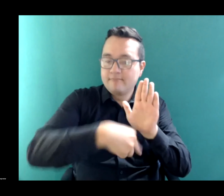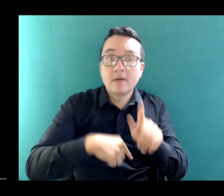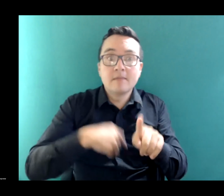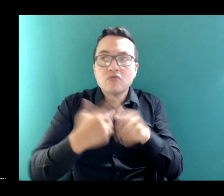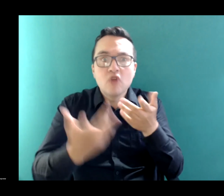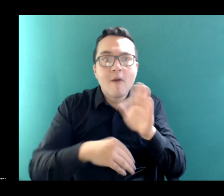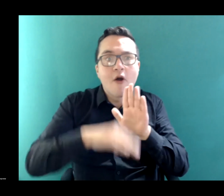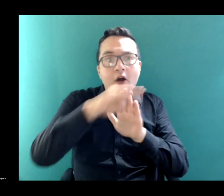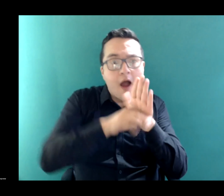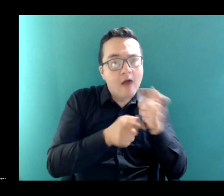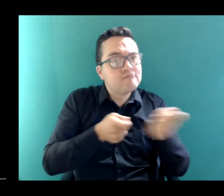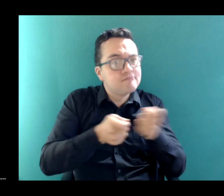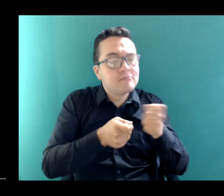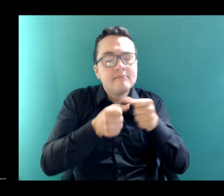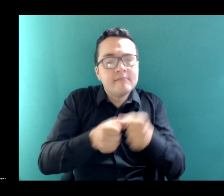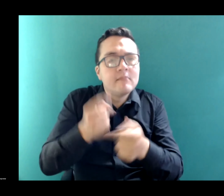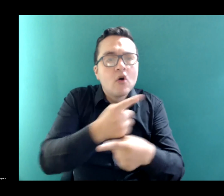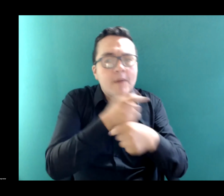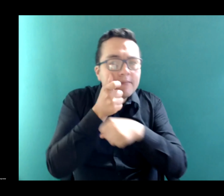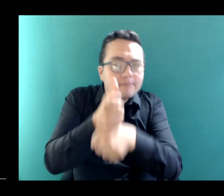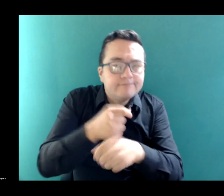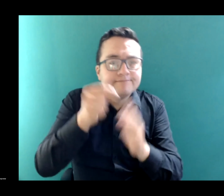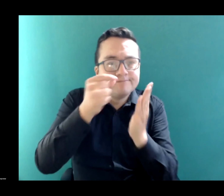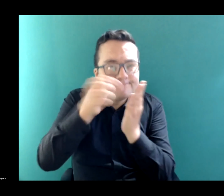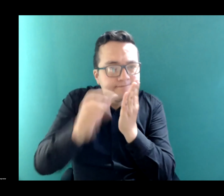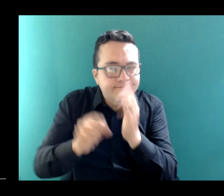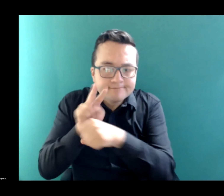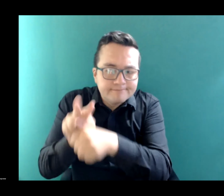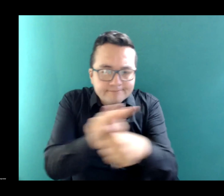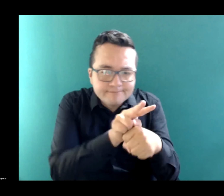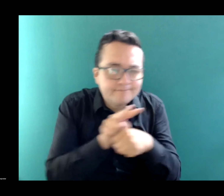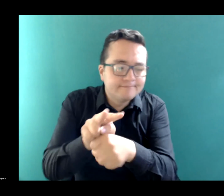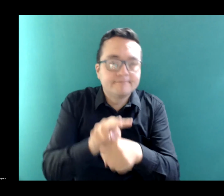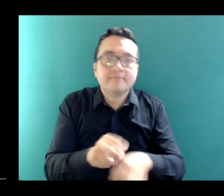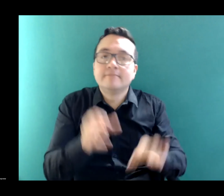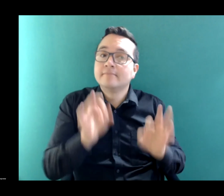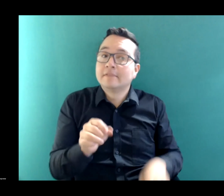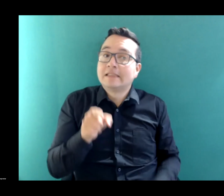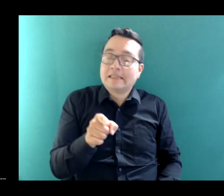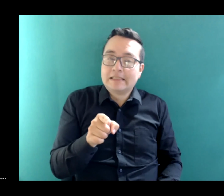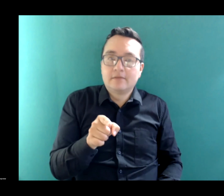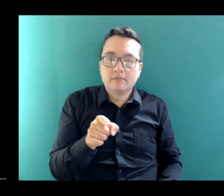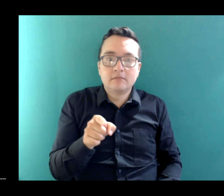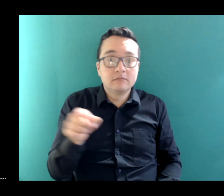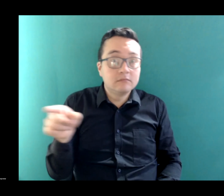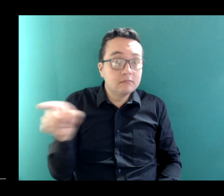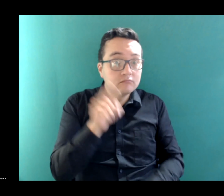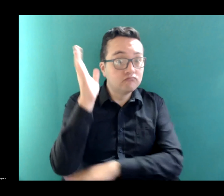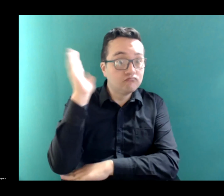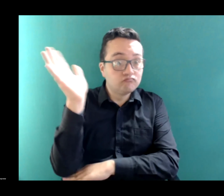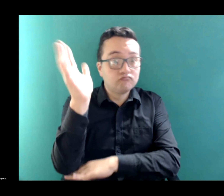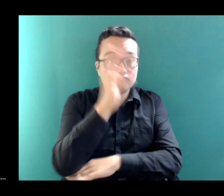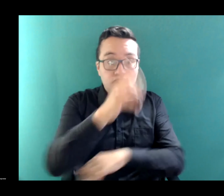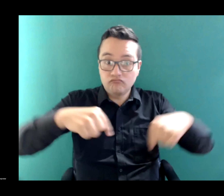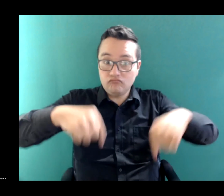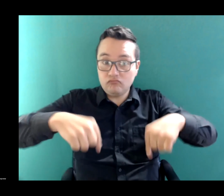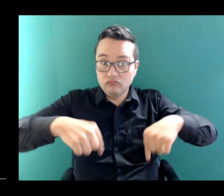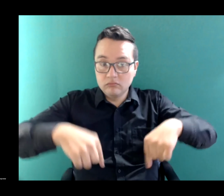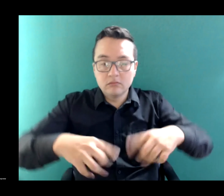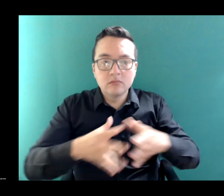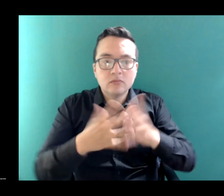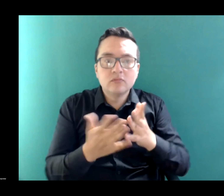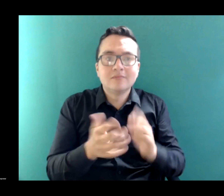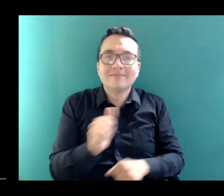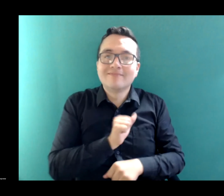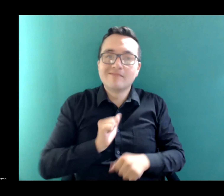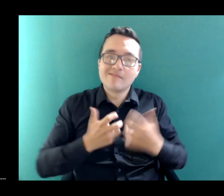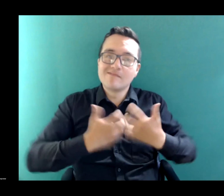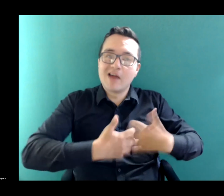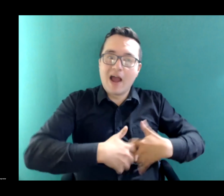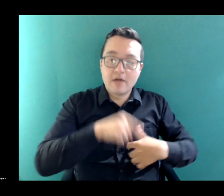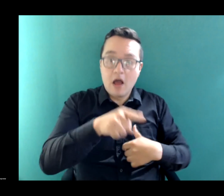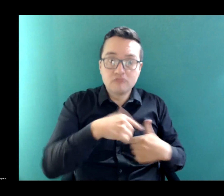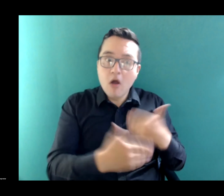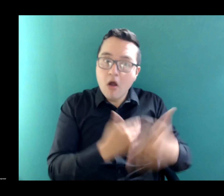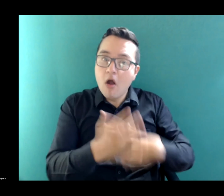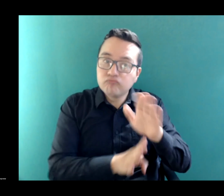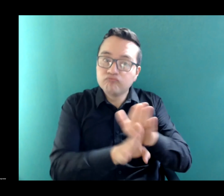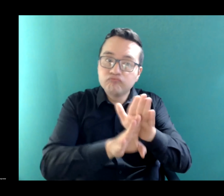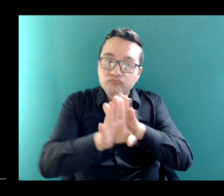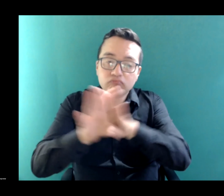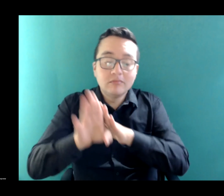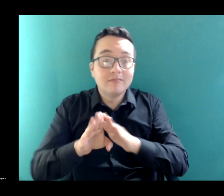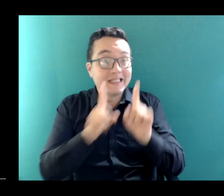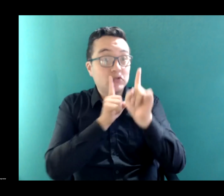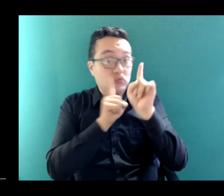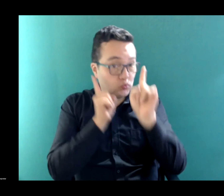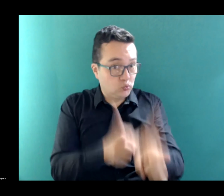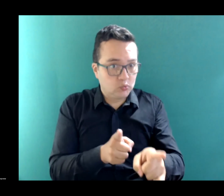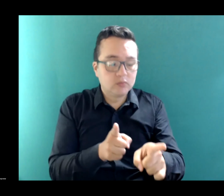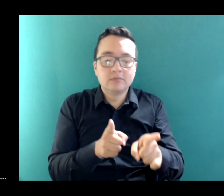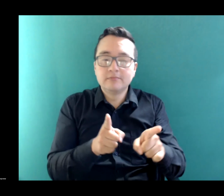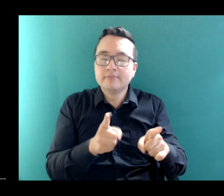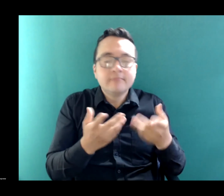The context of this meeting, we focus on government policies and programs.